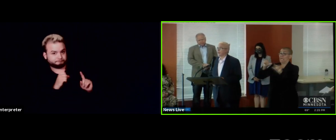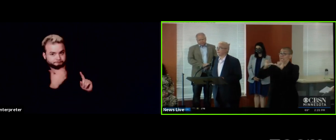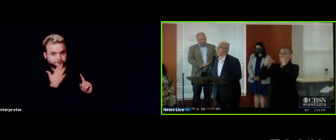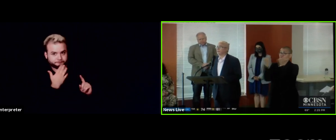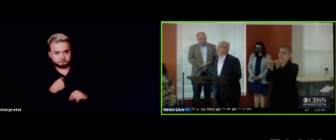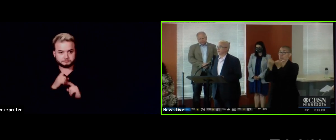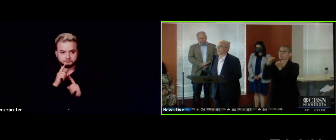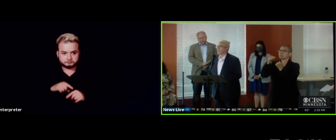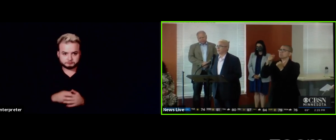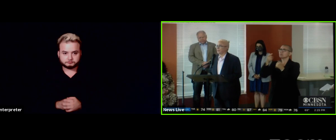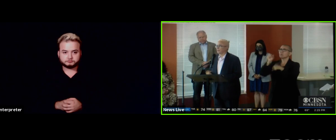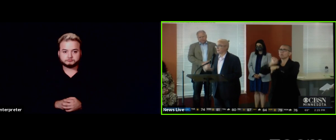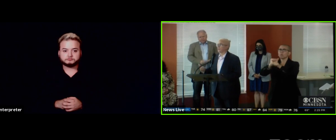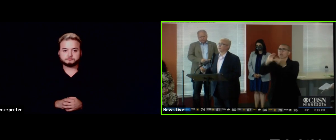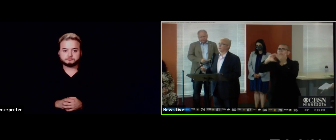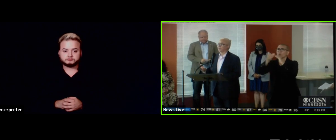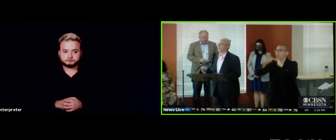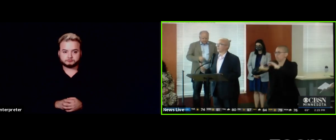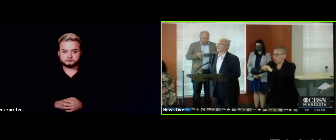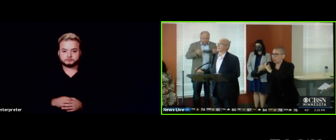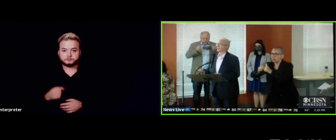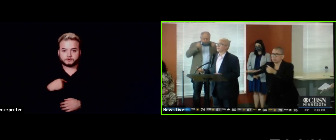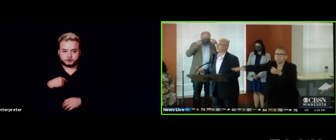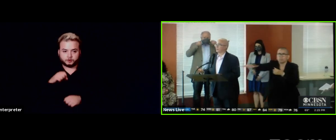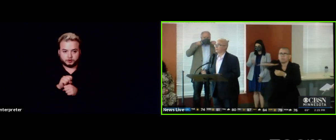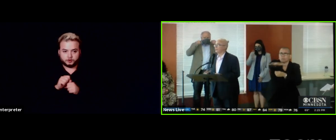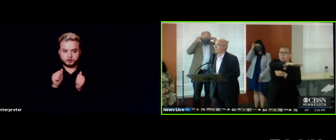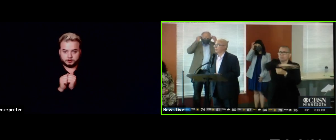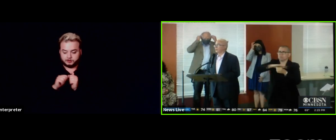for a very long time with our Family Homeless Prevention and Assistance Program which was